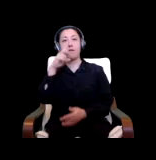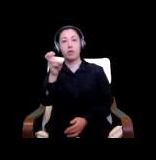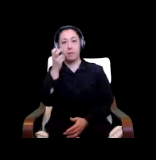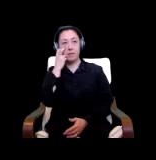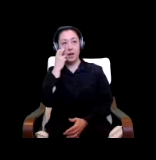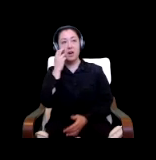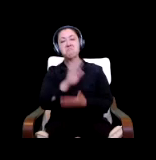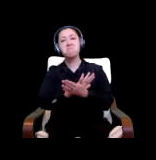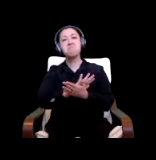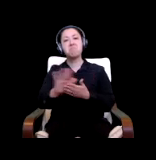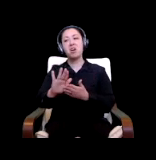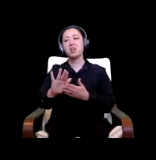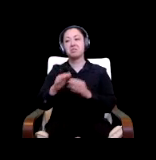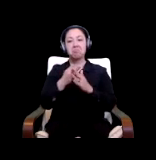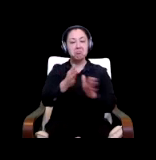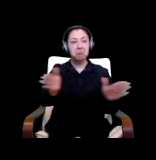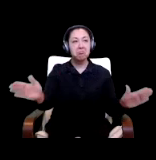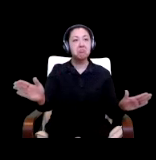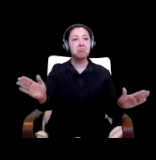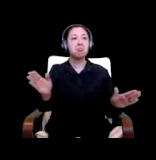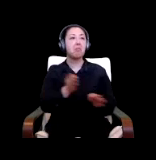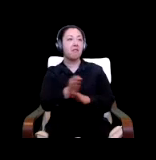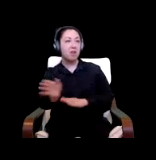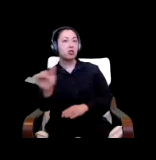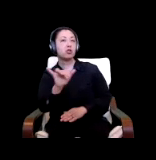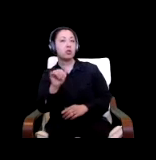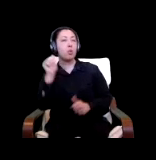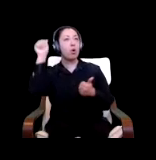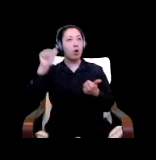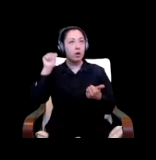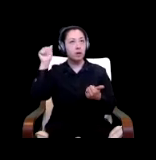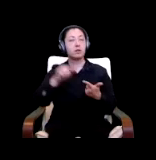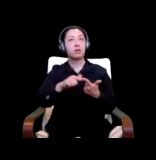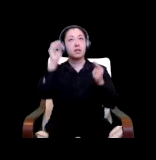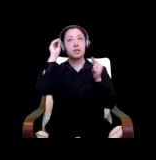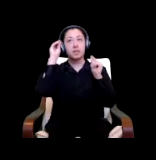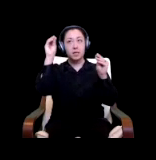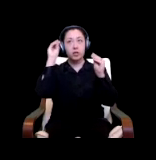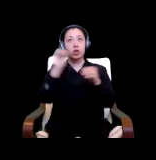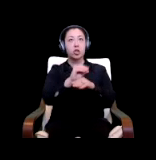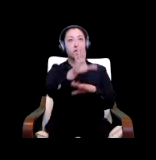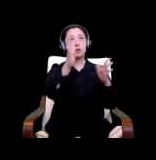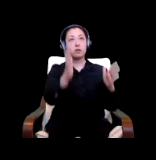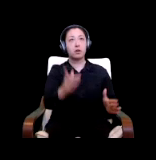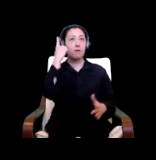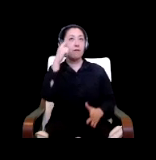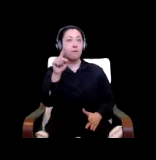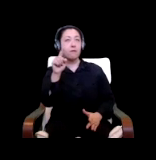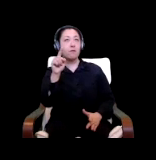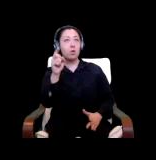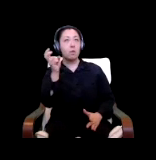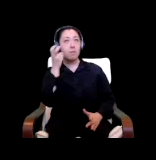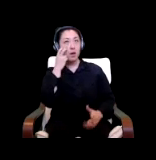also we had an audiologist, Teacher/consultant for the visually impaired, a job coach multiple